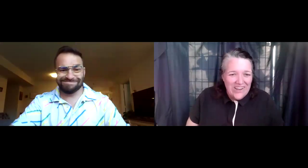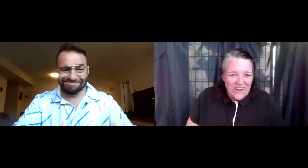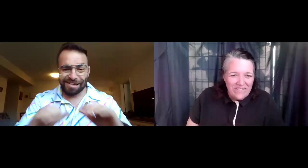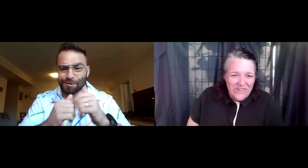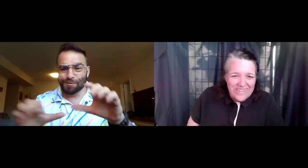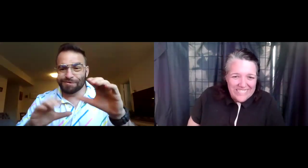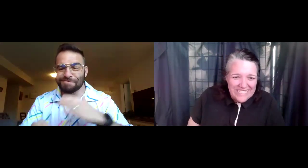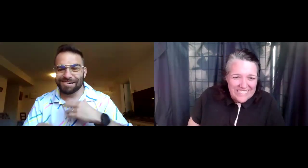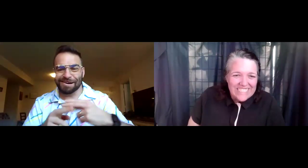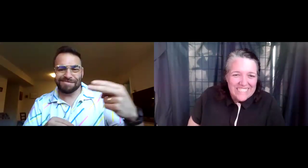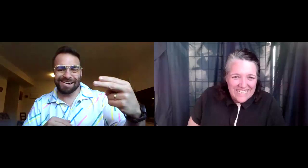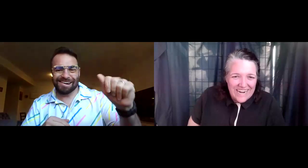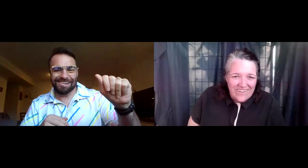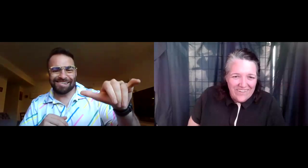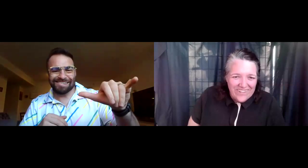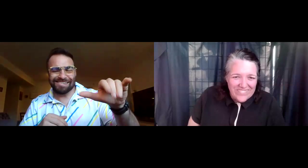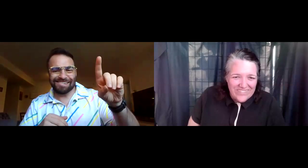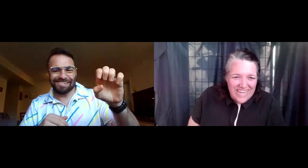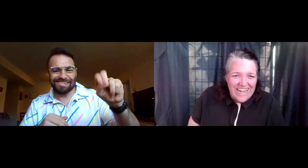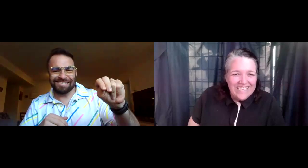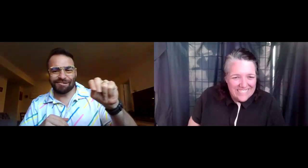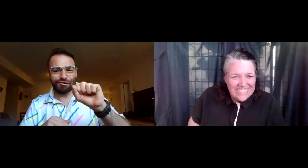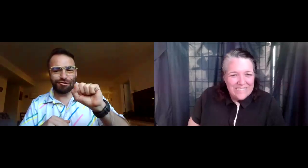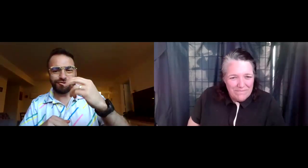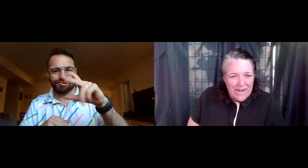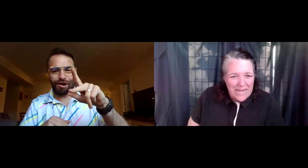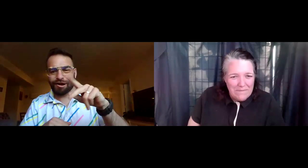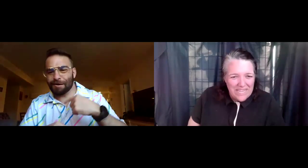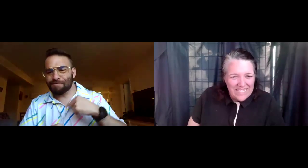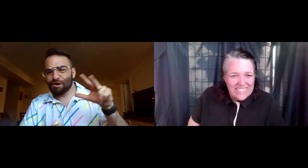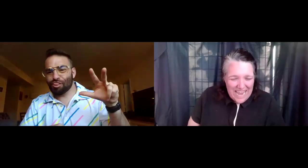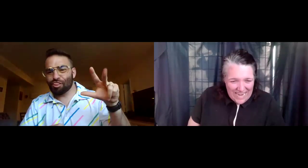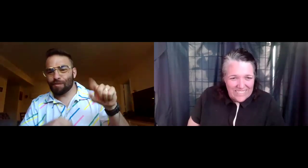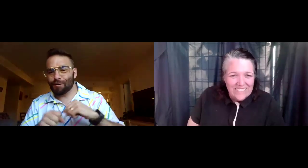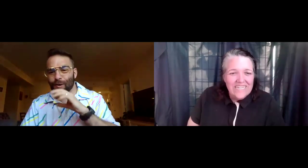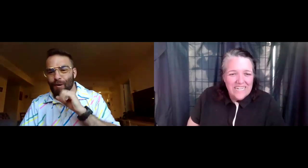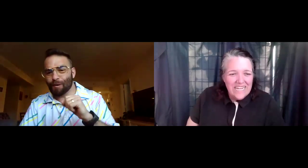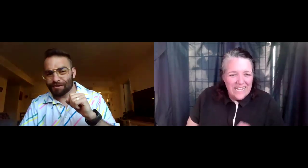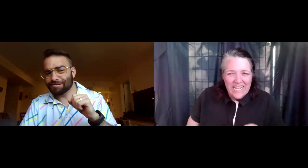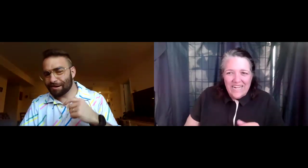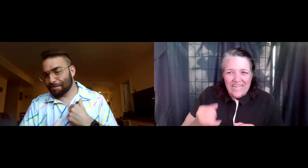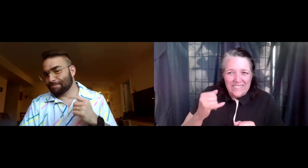Hello, everyone, how are you all doing today? My name is Hayden...